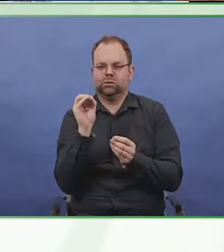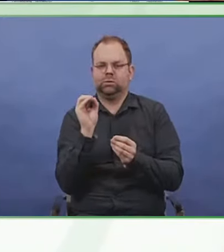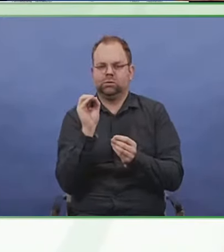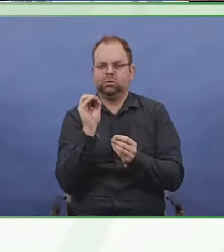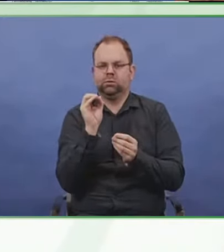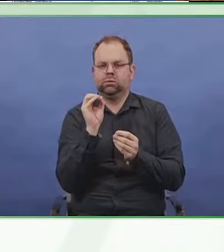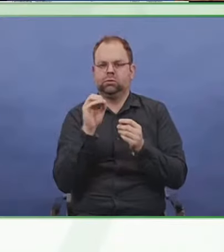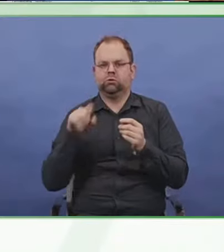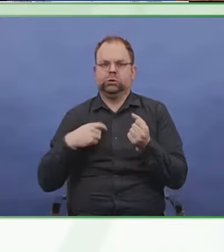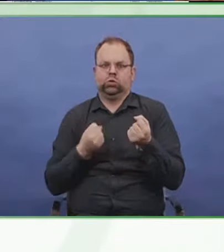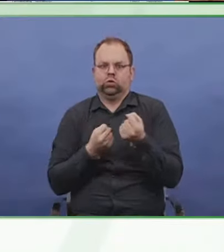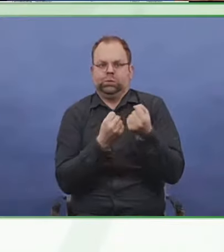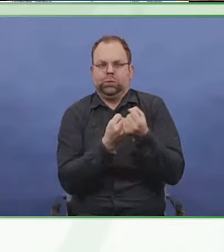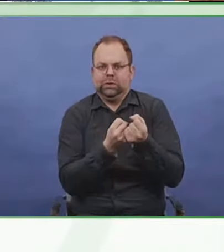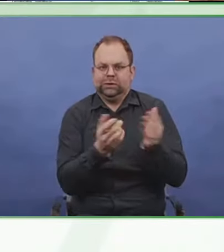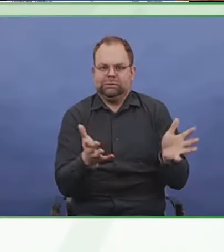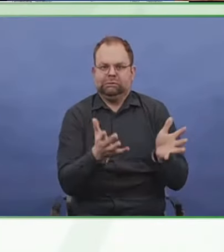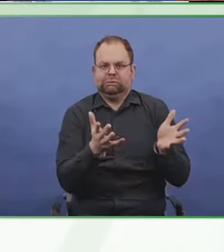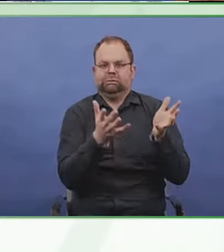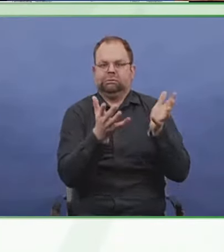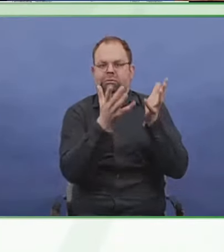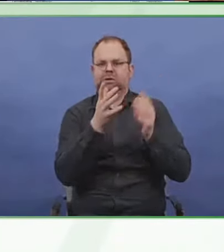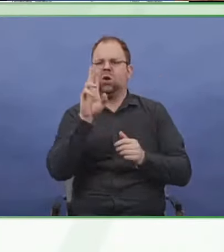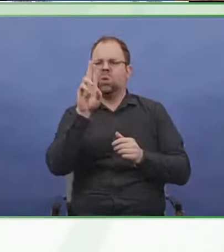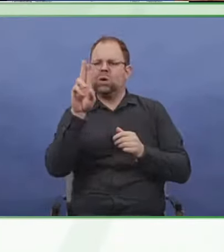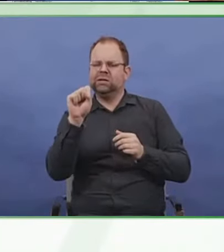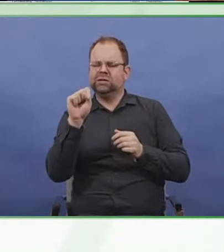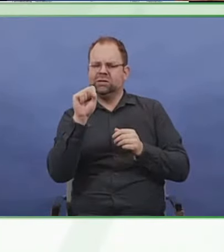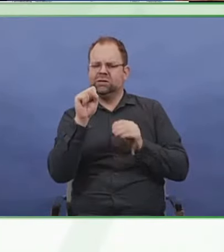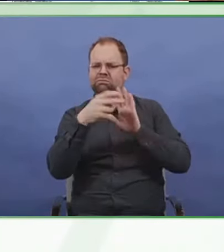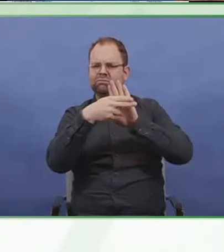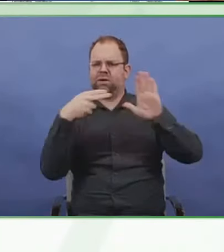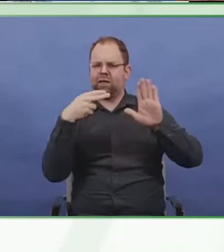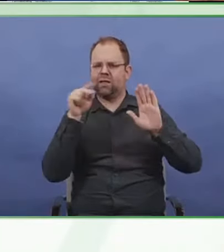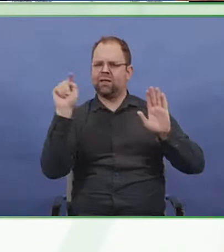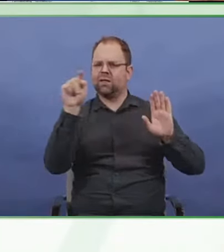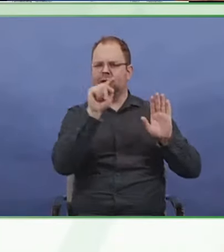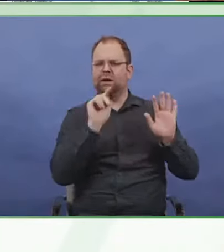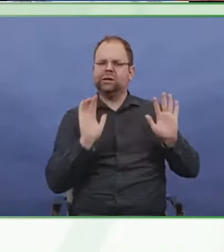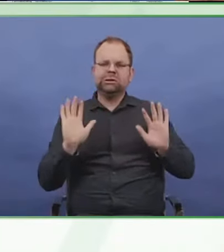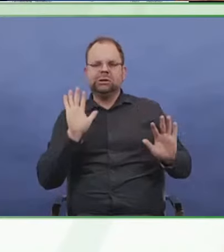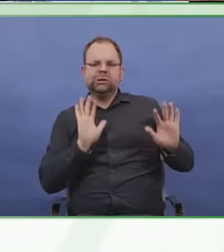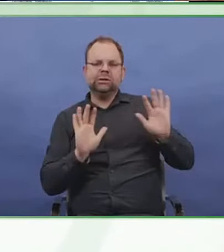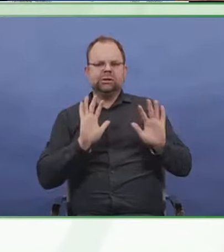And they said, where are you?